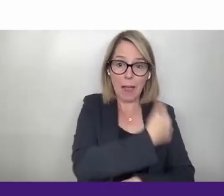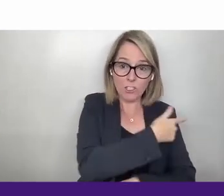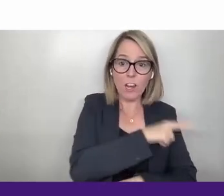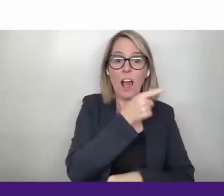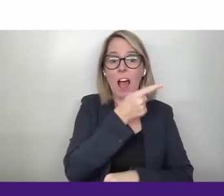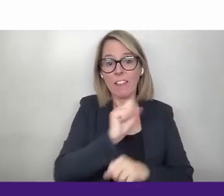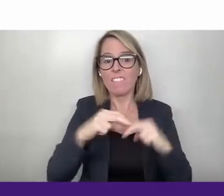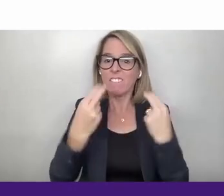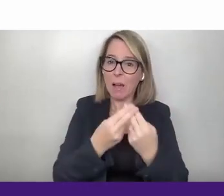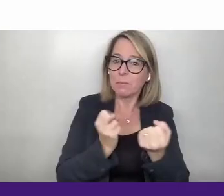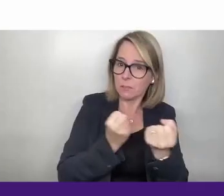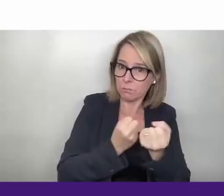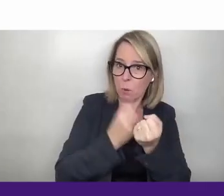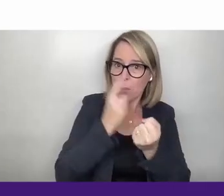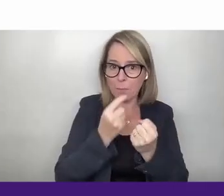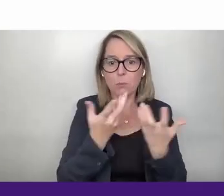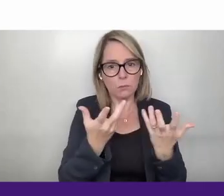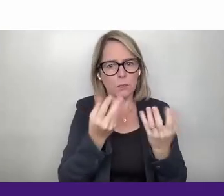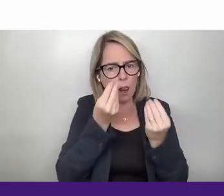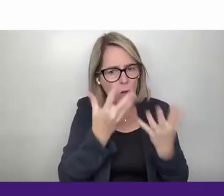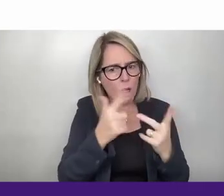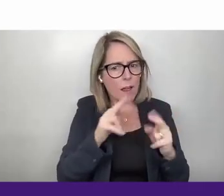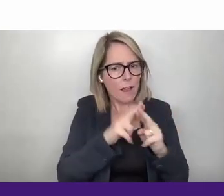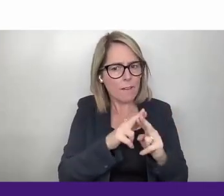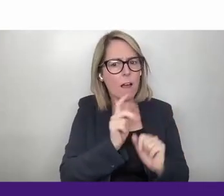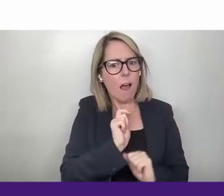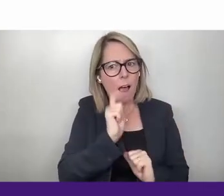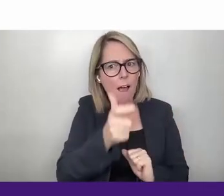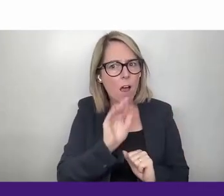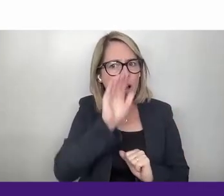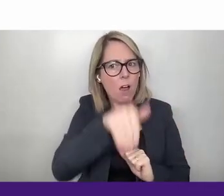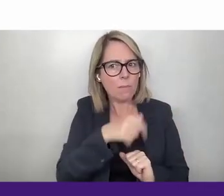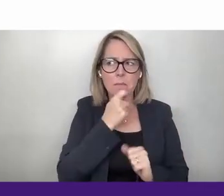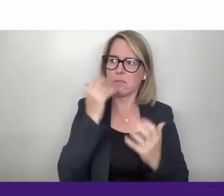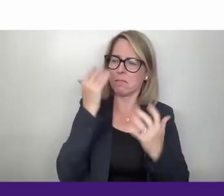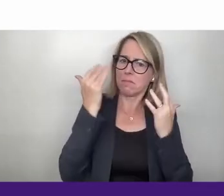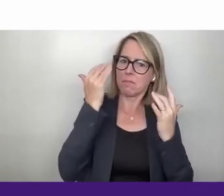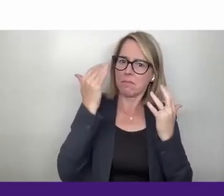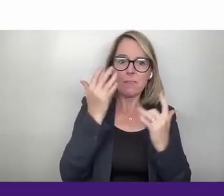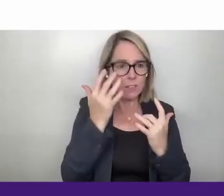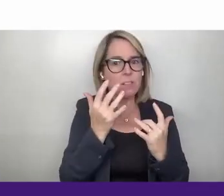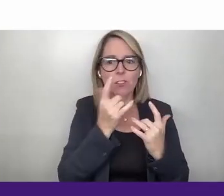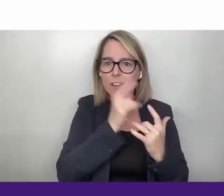check if the patient has any questions after they have time to think and see how they are going.